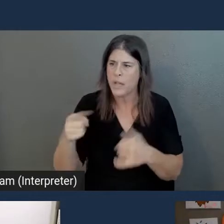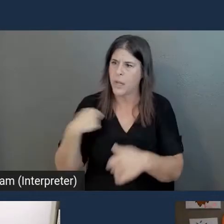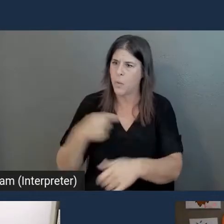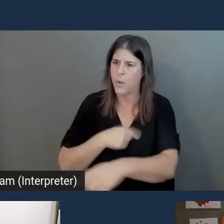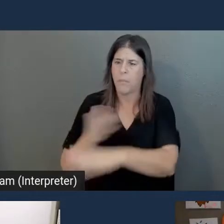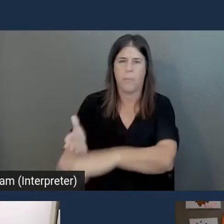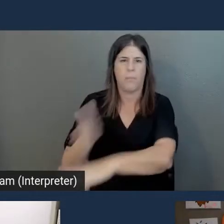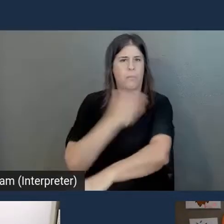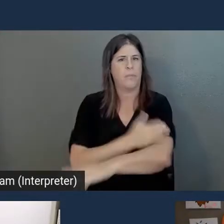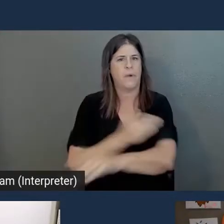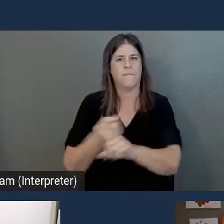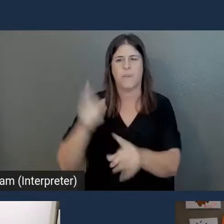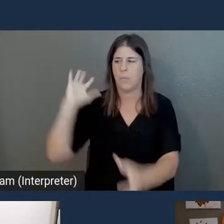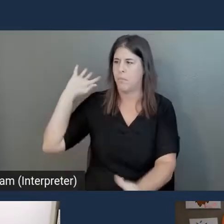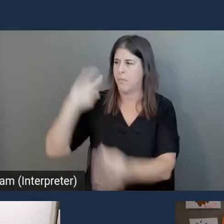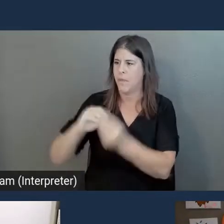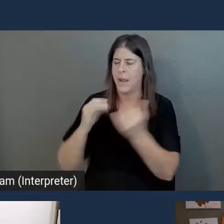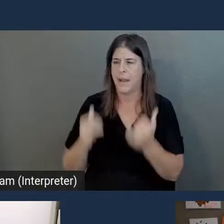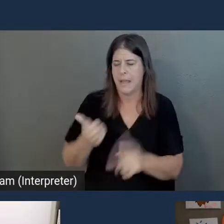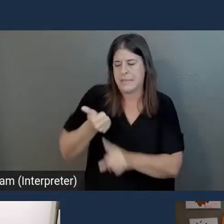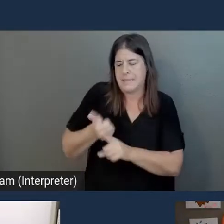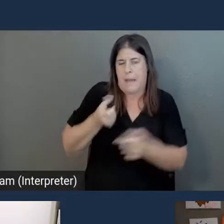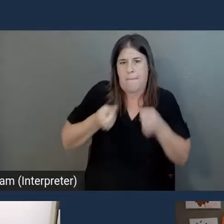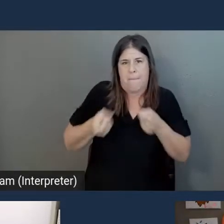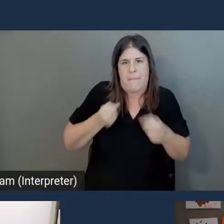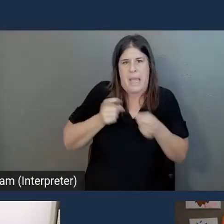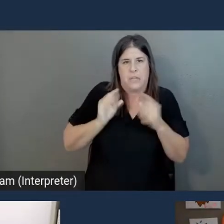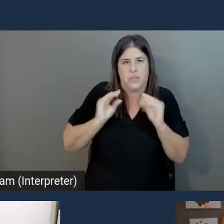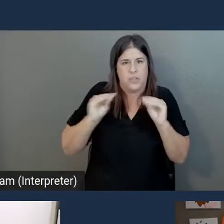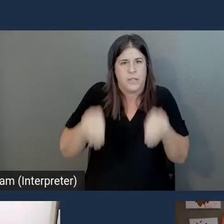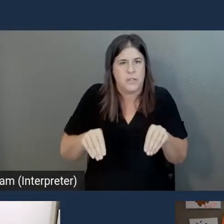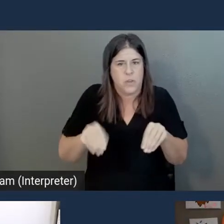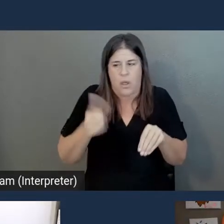From having to self-manage, installing it yourself and running yourself